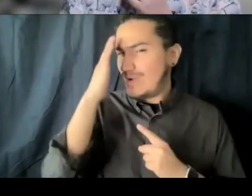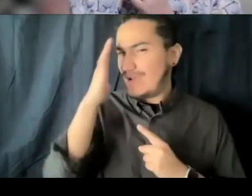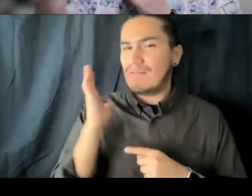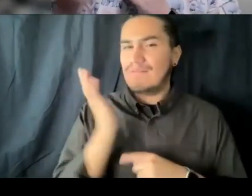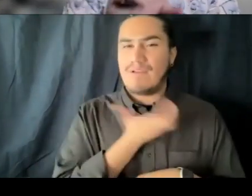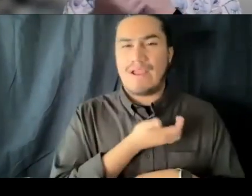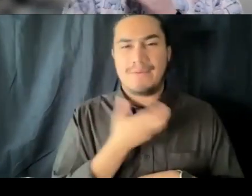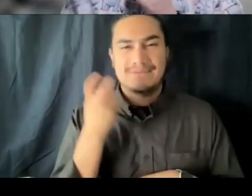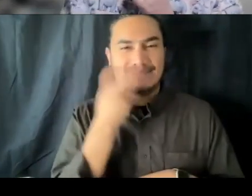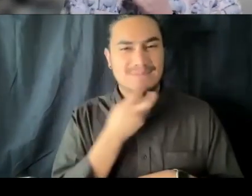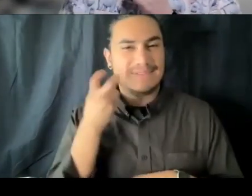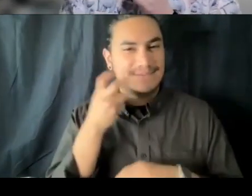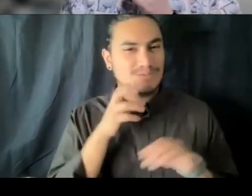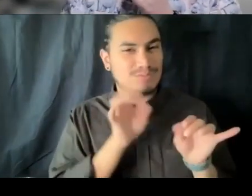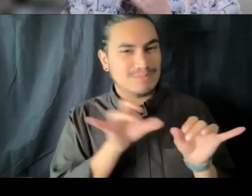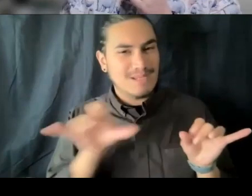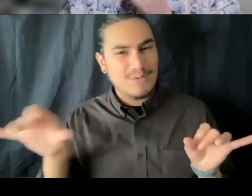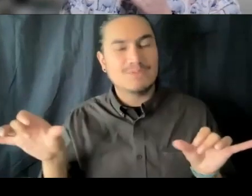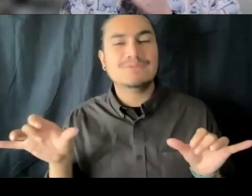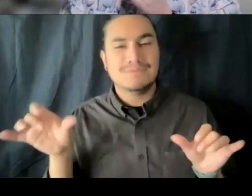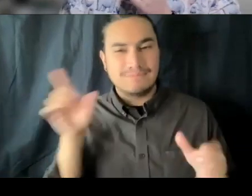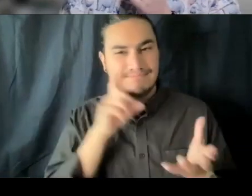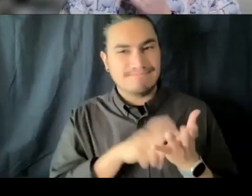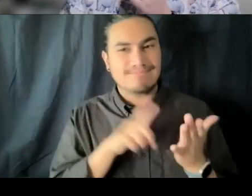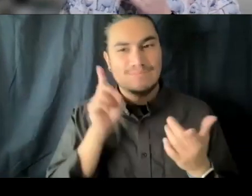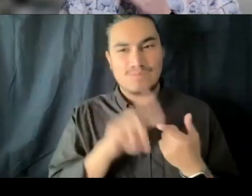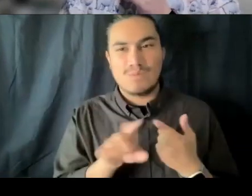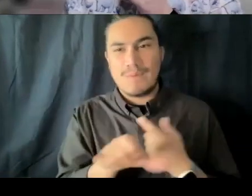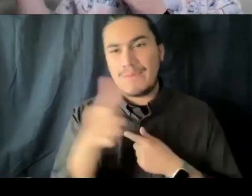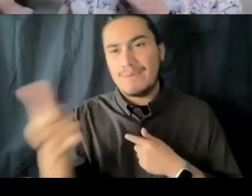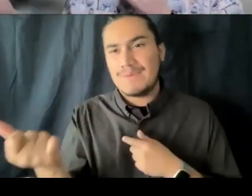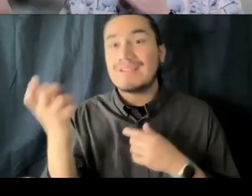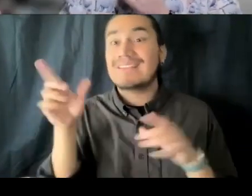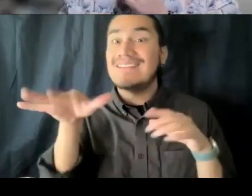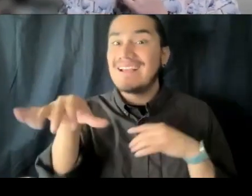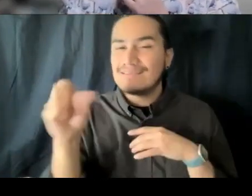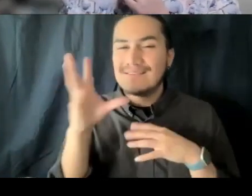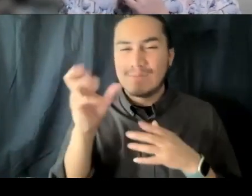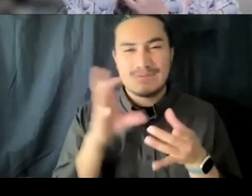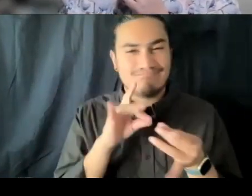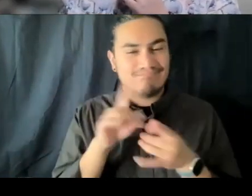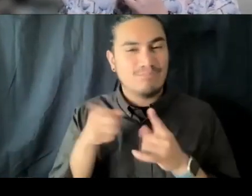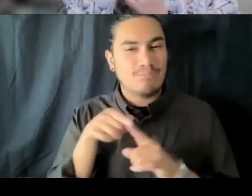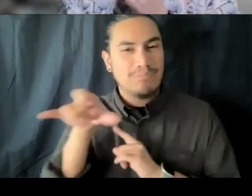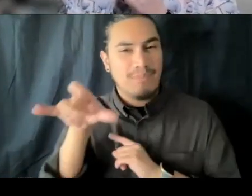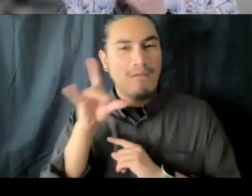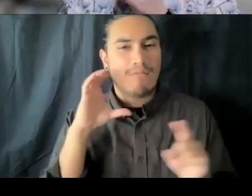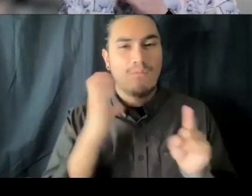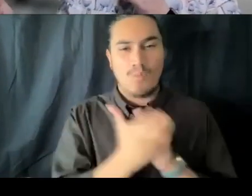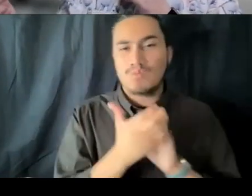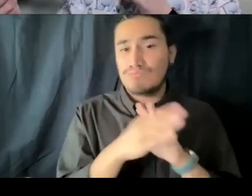Yes, and I wanted to highlight that 'cause I appreciate the cultural aspect of this too, right?